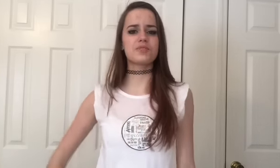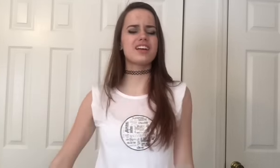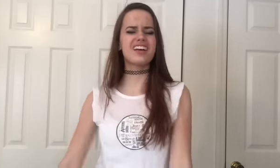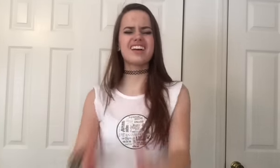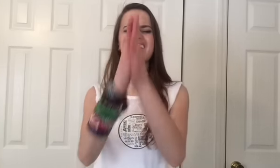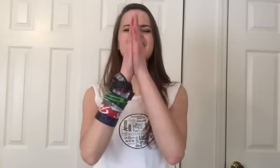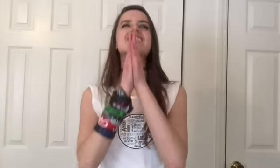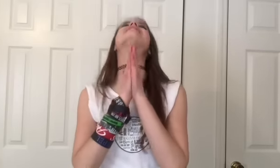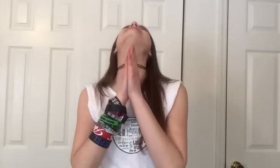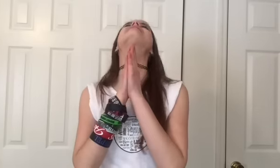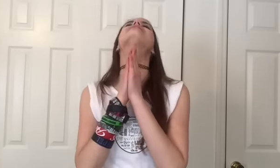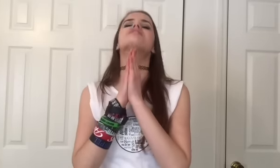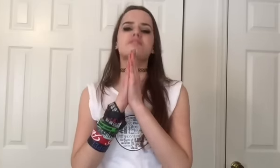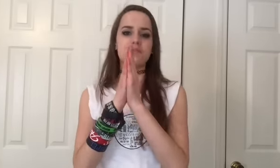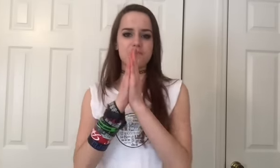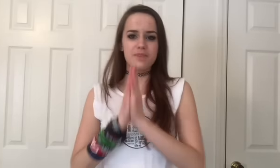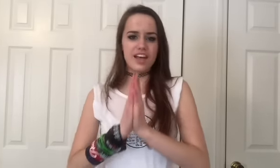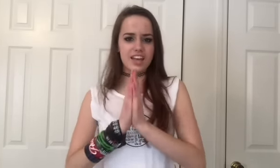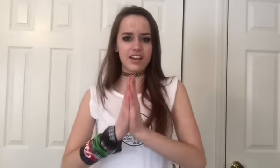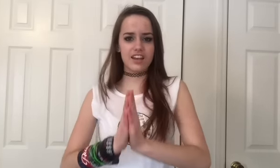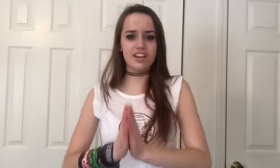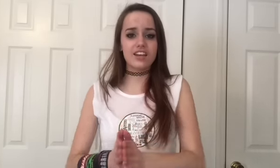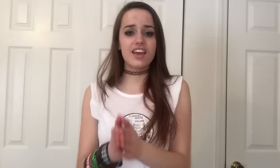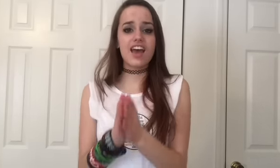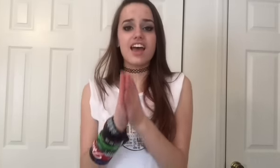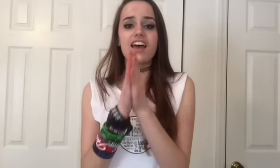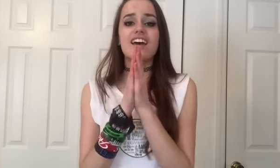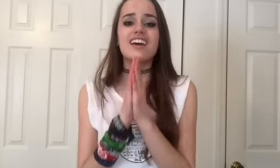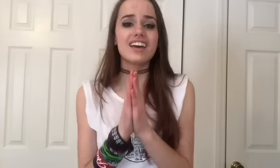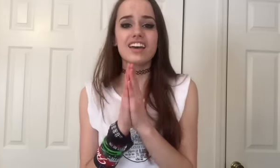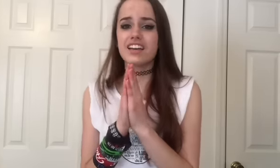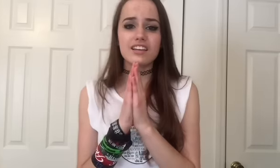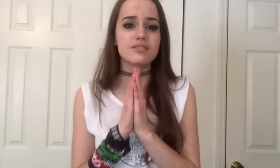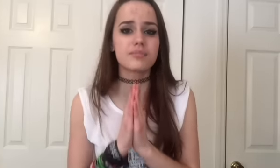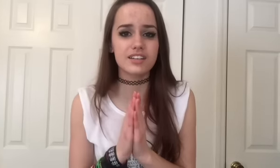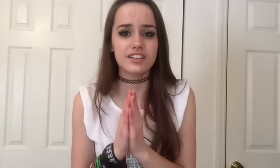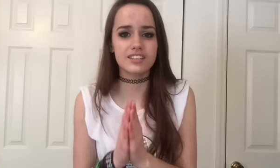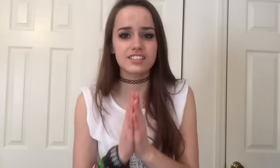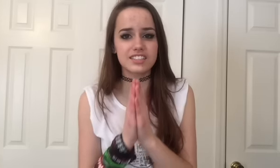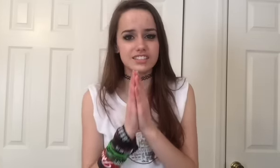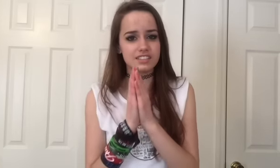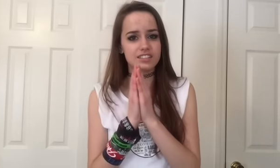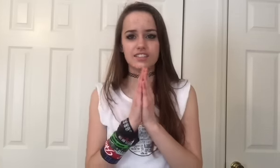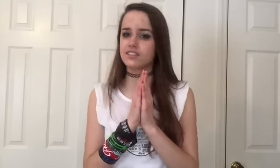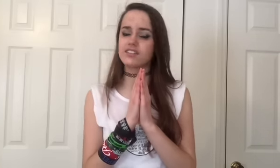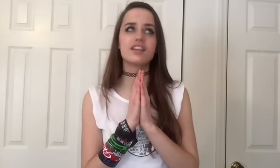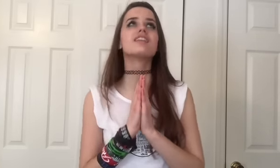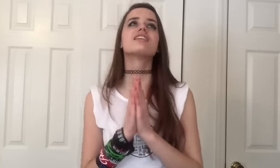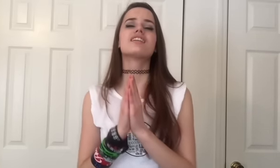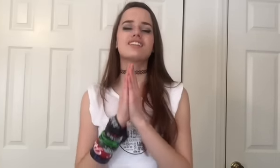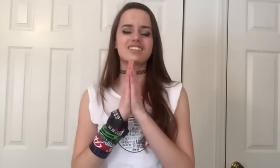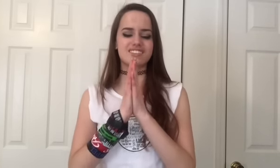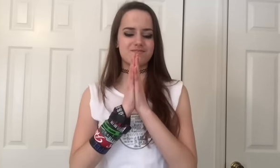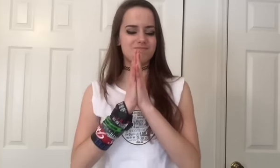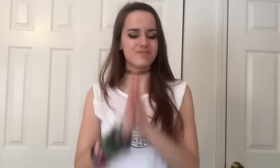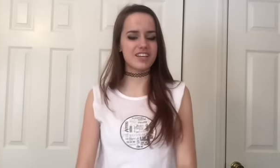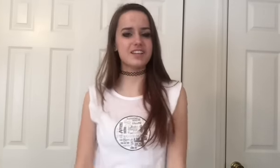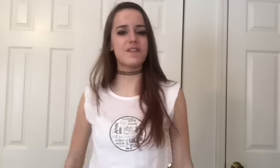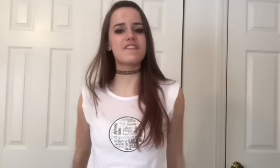amen